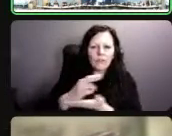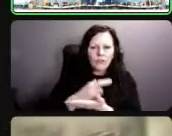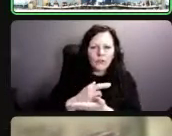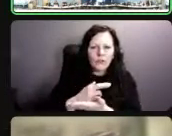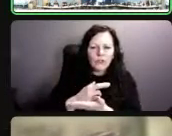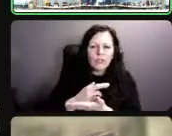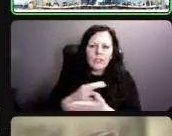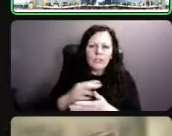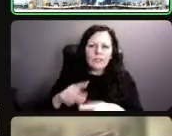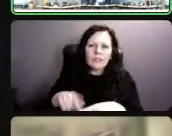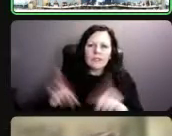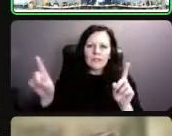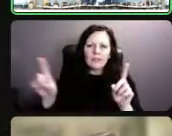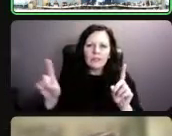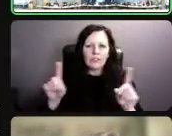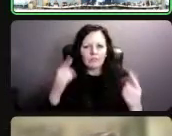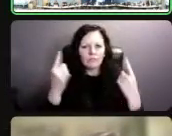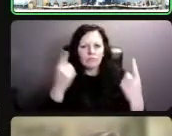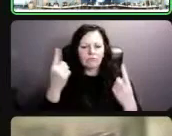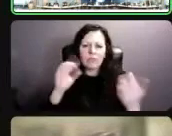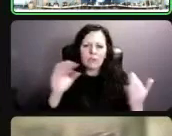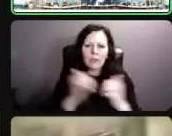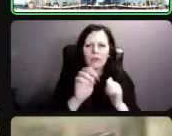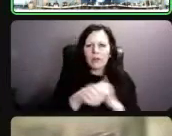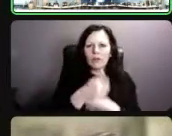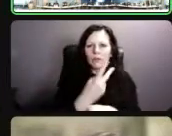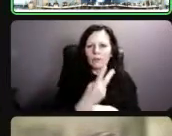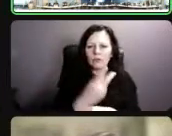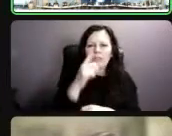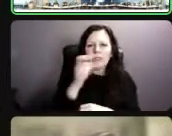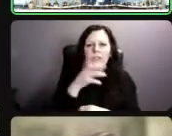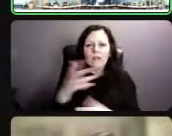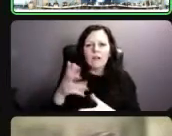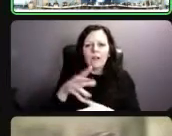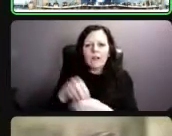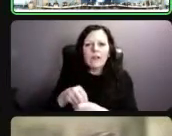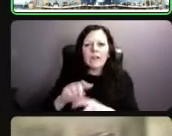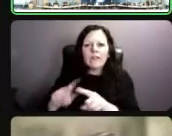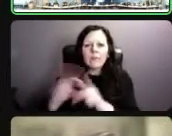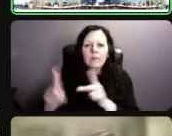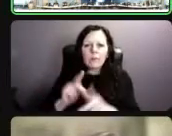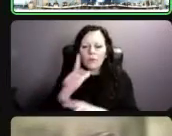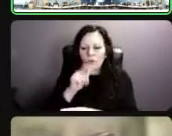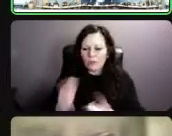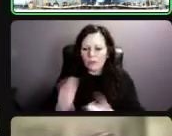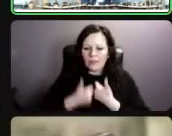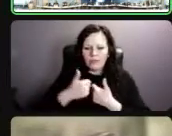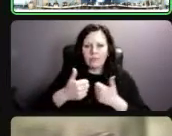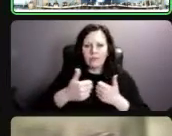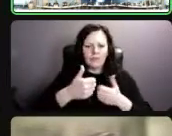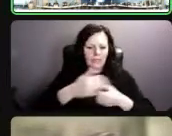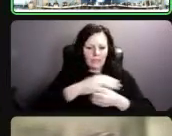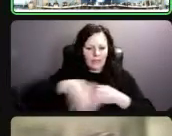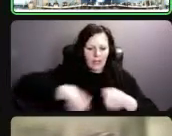BECAUSE OF THE REVENUE OPTIONS COULD BE SCALED UP GENERATING